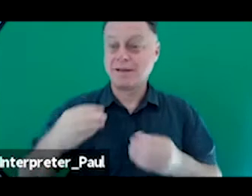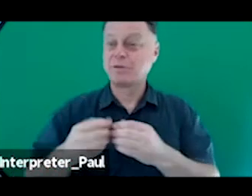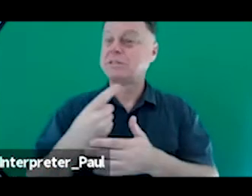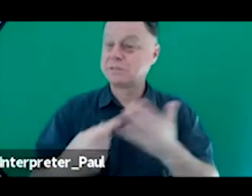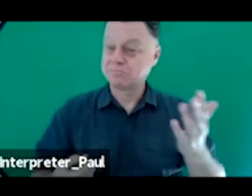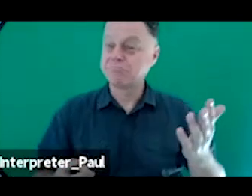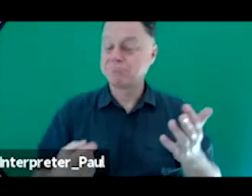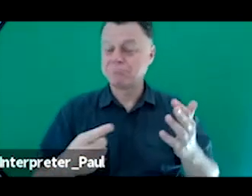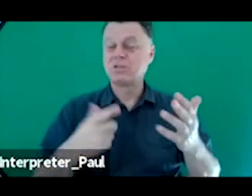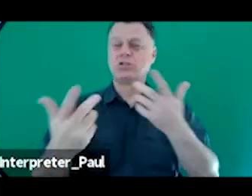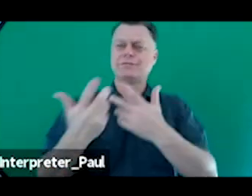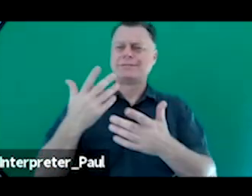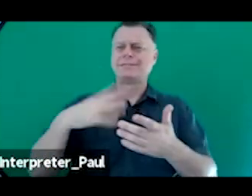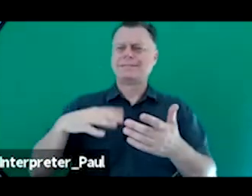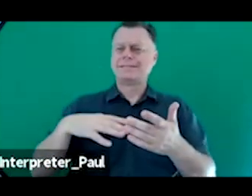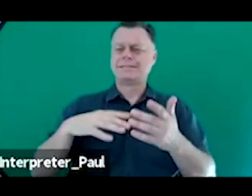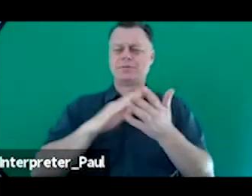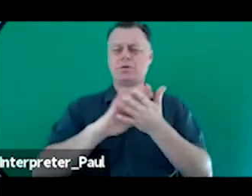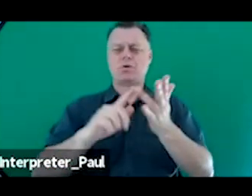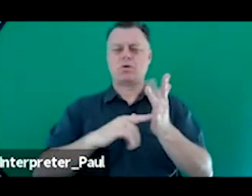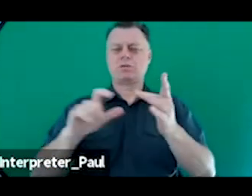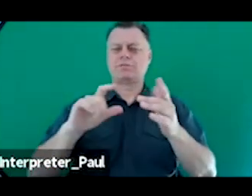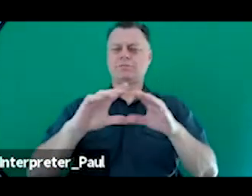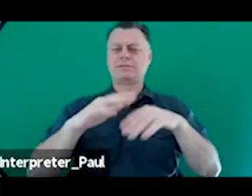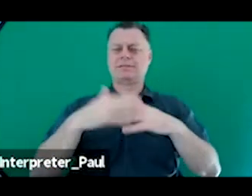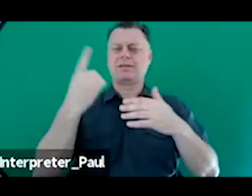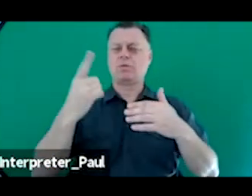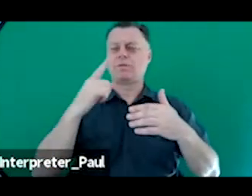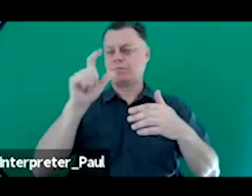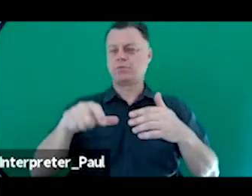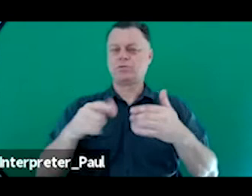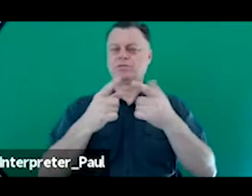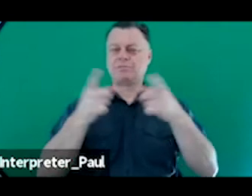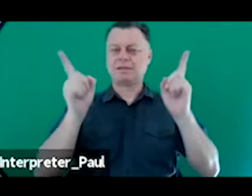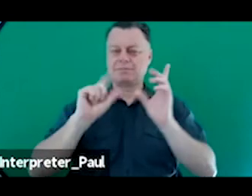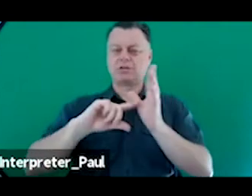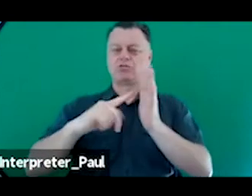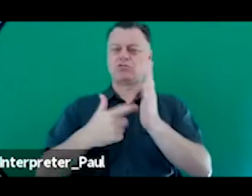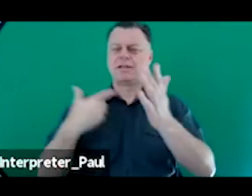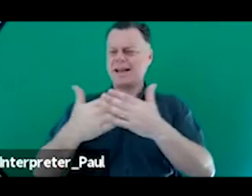Universities need to be holistic from day 1 of people's academic careers.” I love that you are